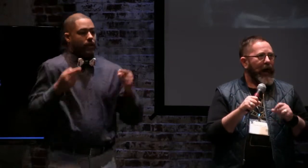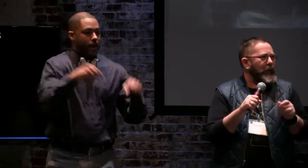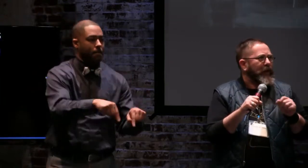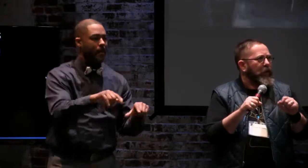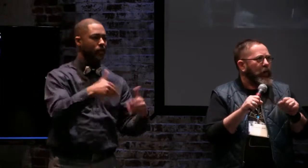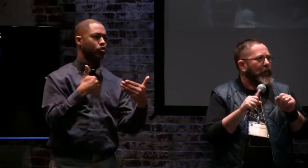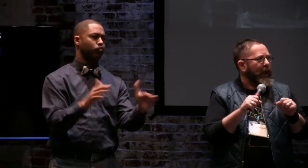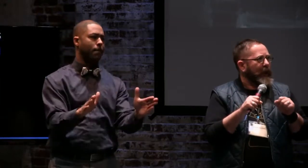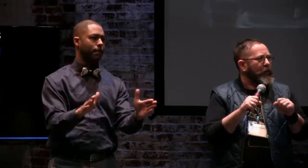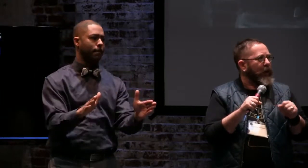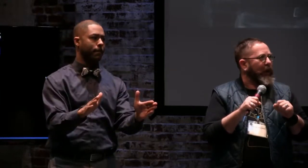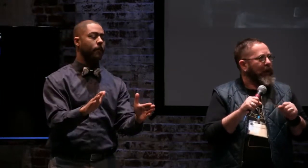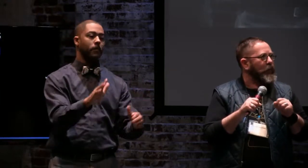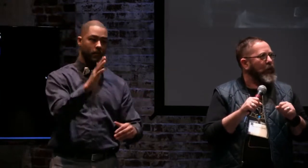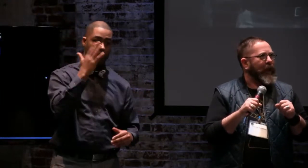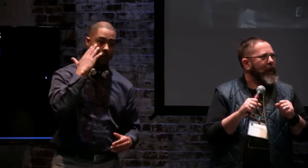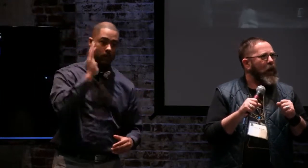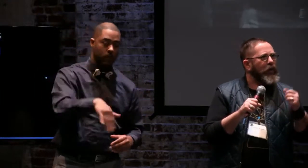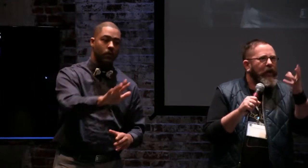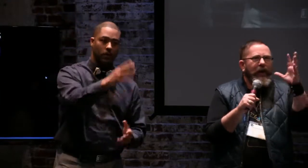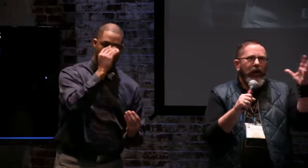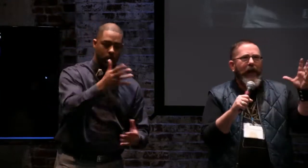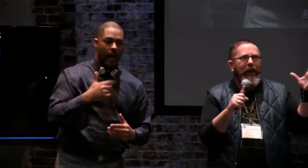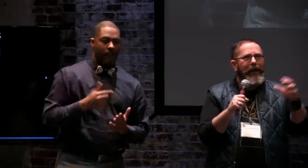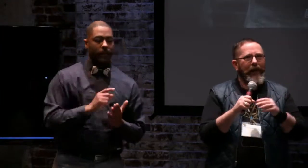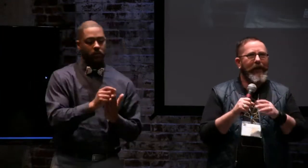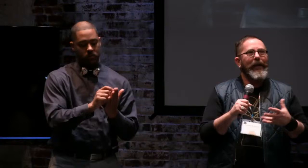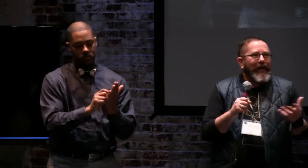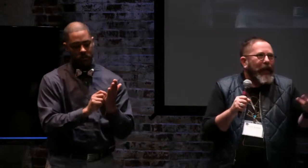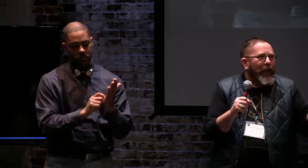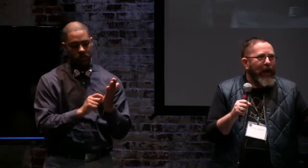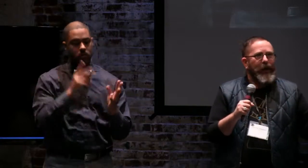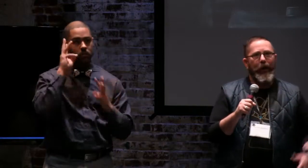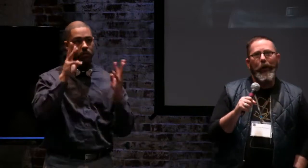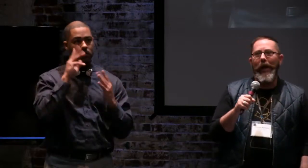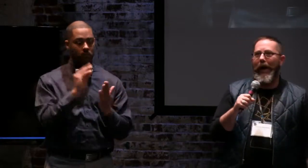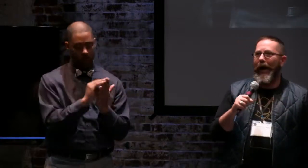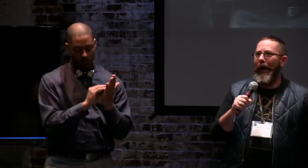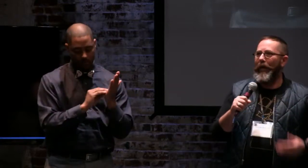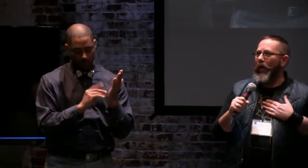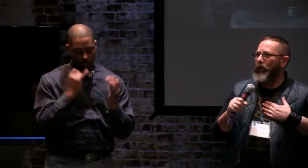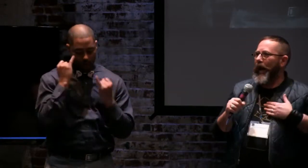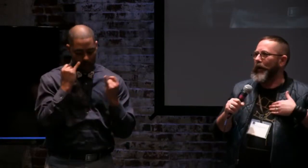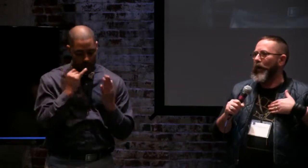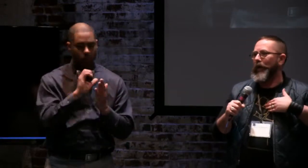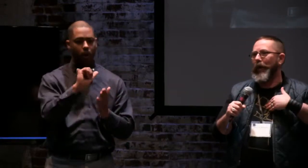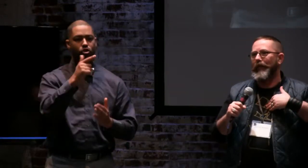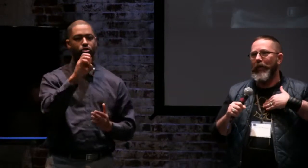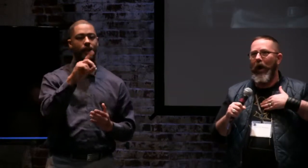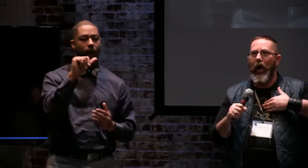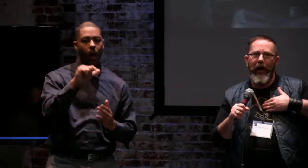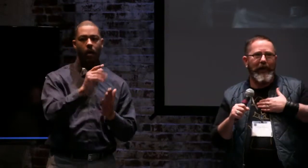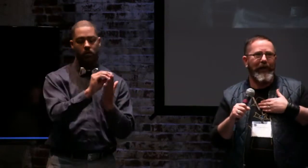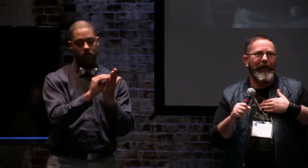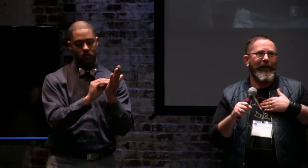I have been scribbling, scribbling, scribbling notes, agendas, that's what I do, but mostly I just wanna speak from the heart,